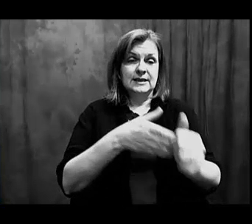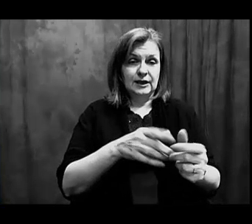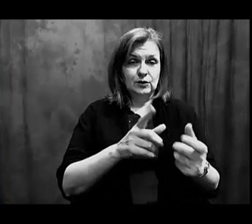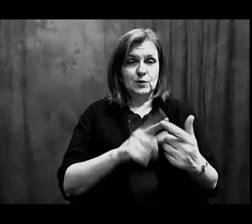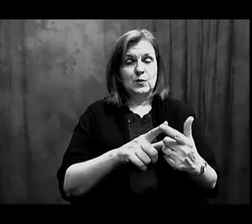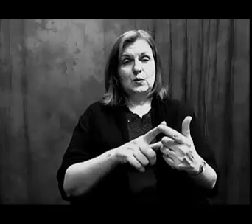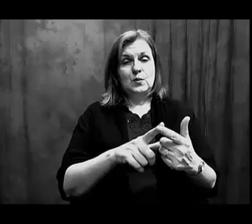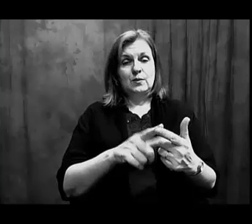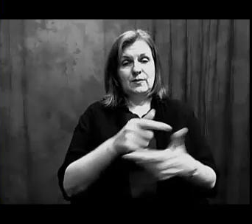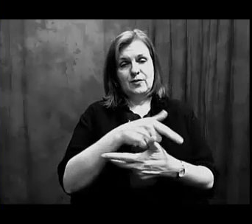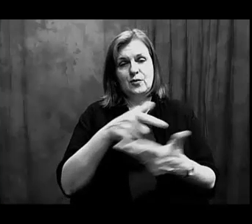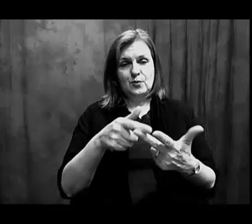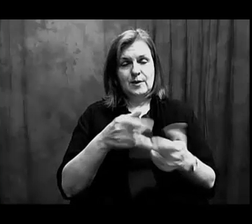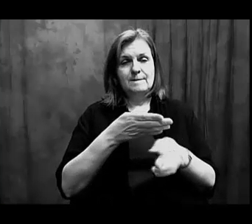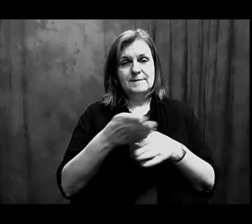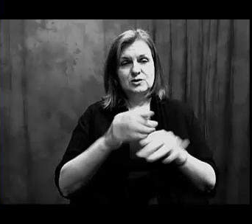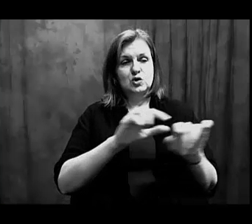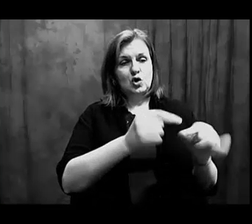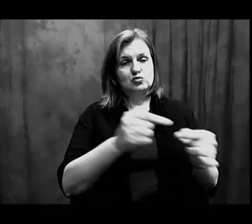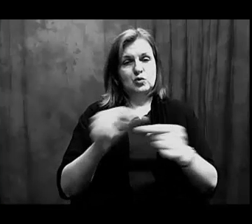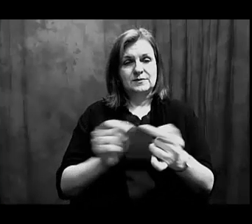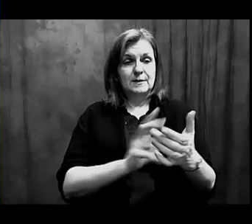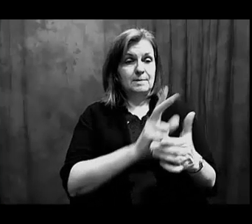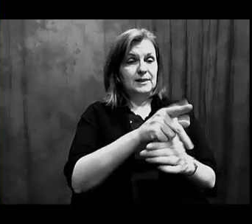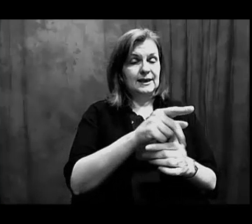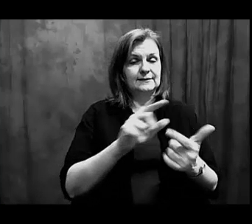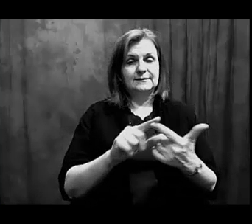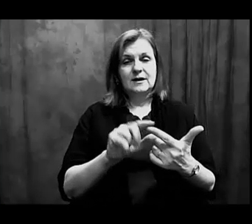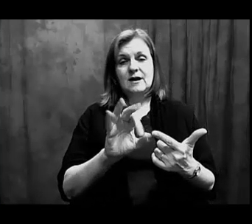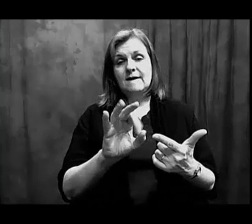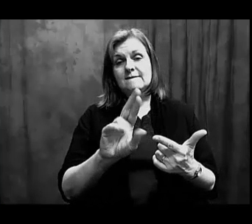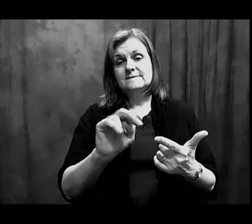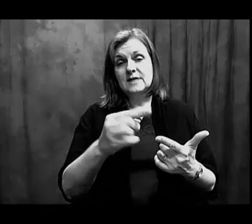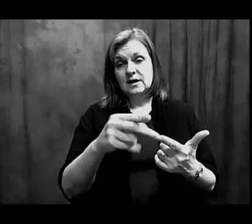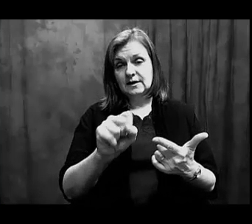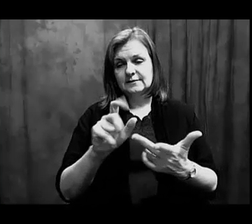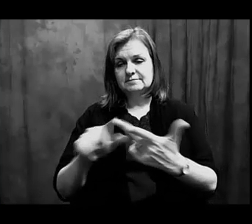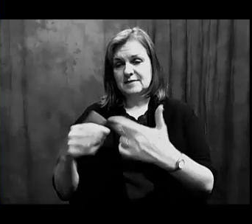plants fungus and animals that we are gonna look at